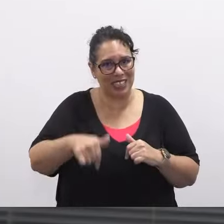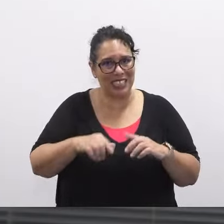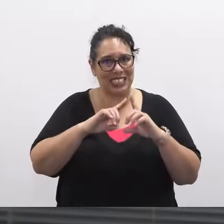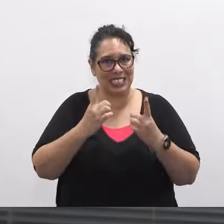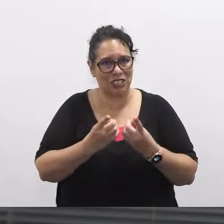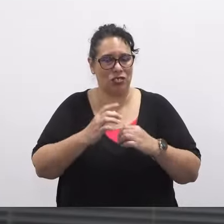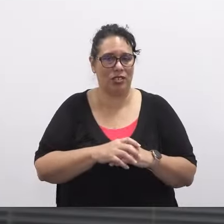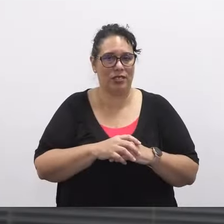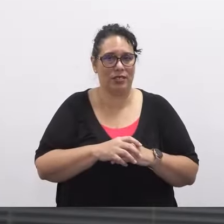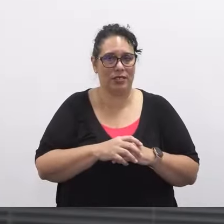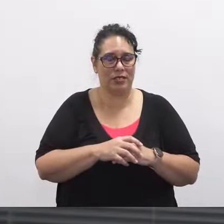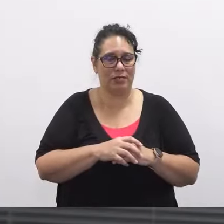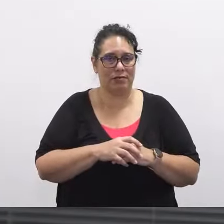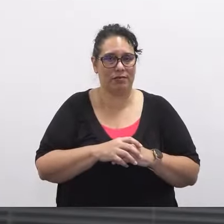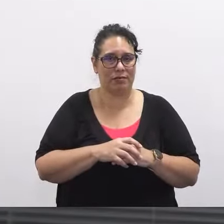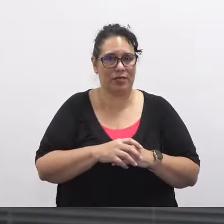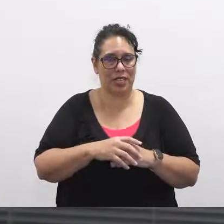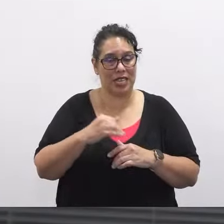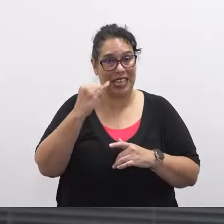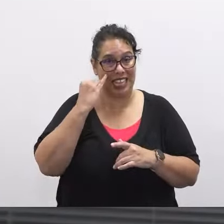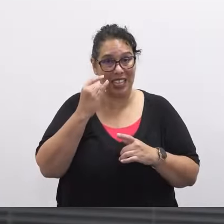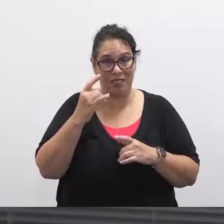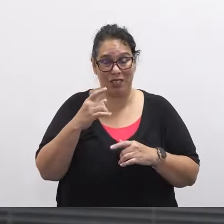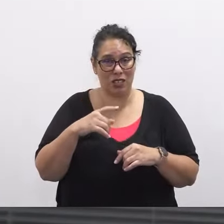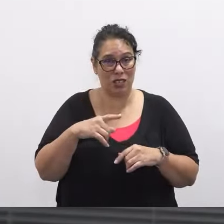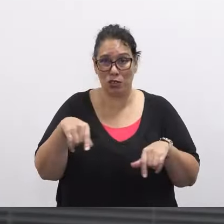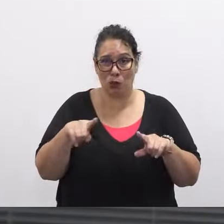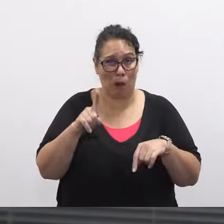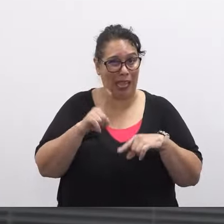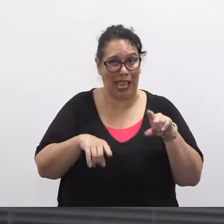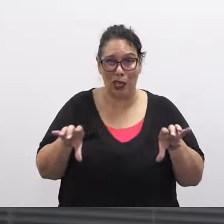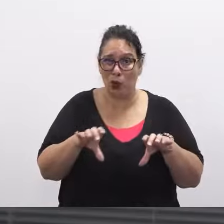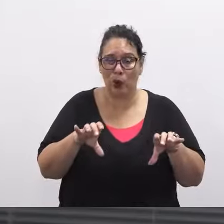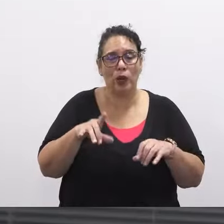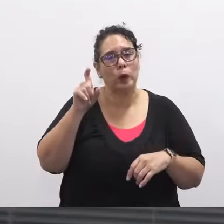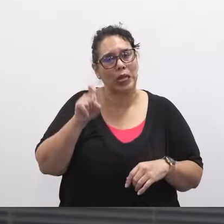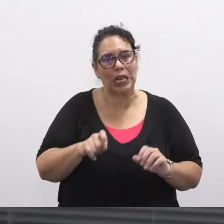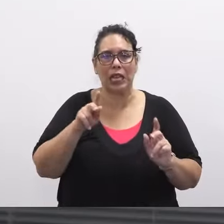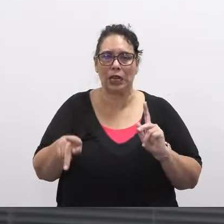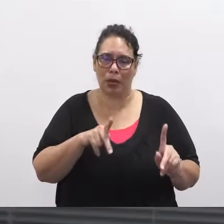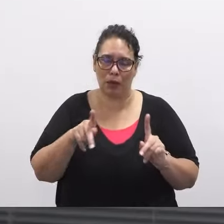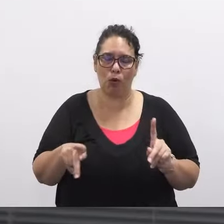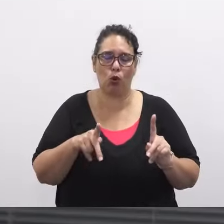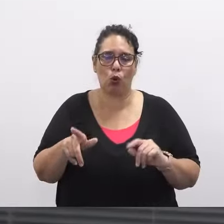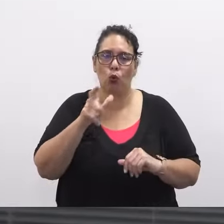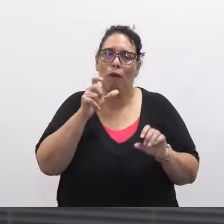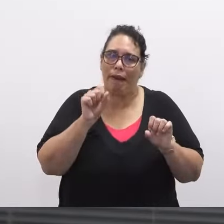And with that said, if you guys can't get it done, we need people to get it done